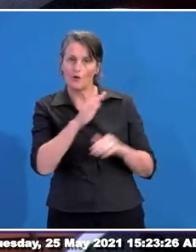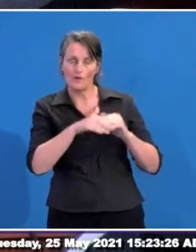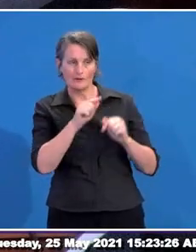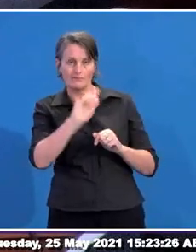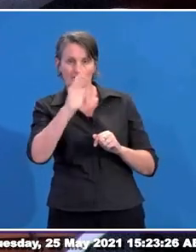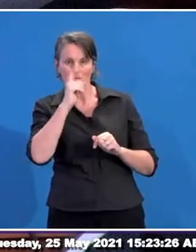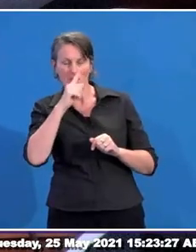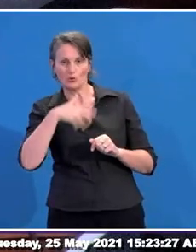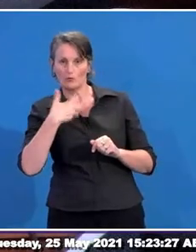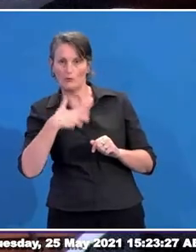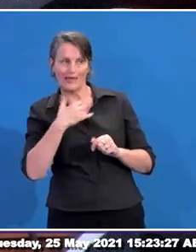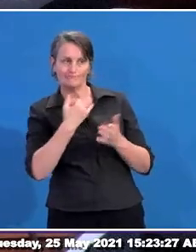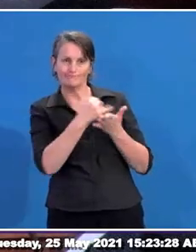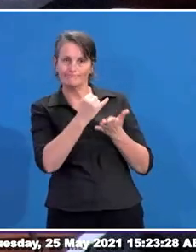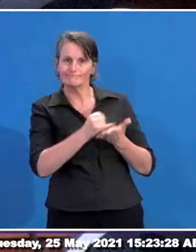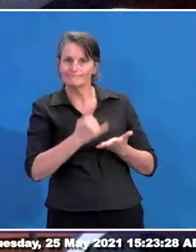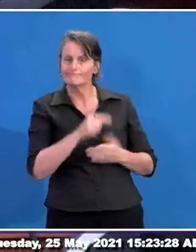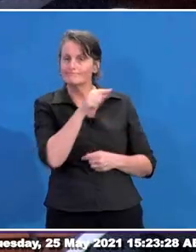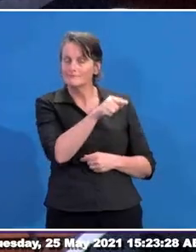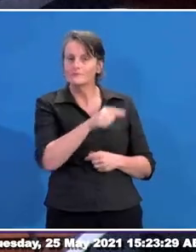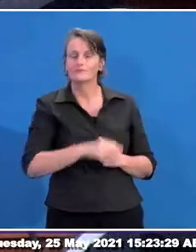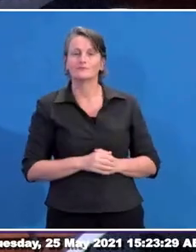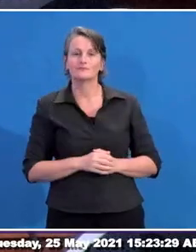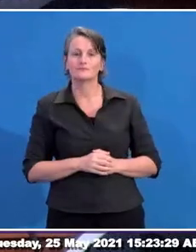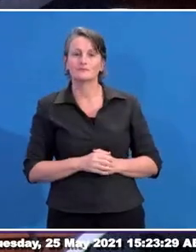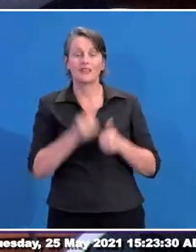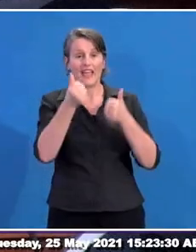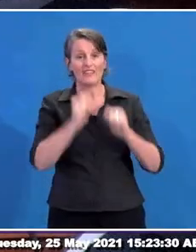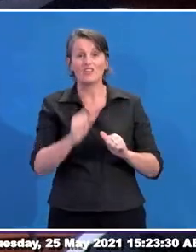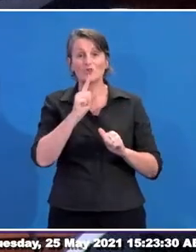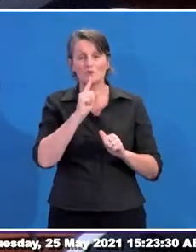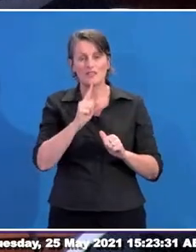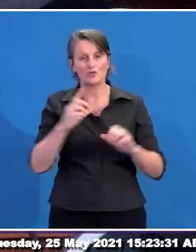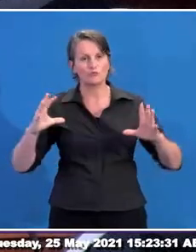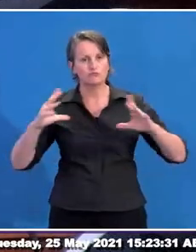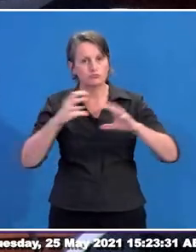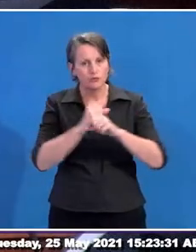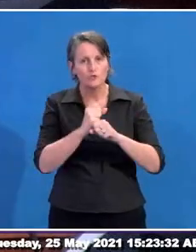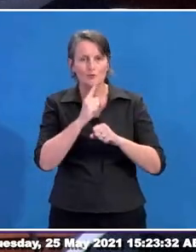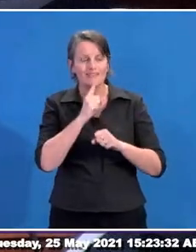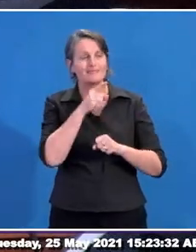you make some conclusions of breaches. Do you remember I asked you earlier about fact finding and then